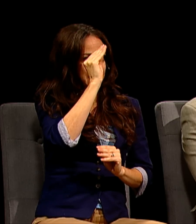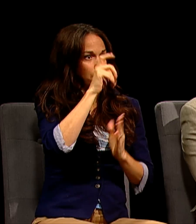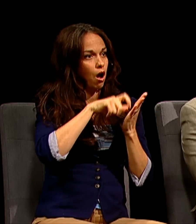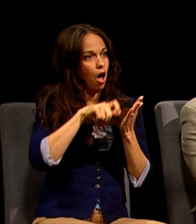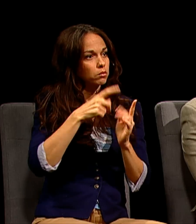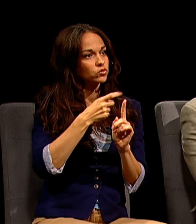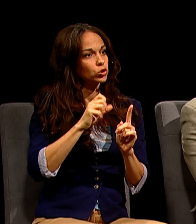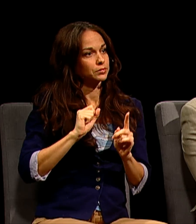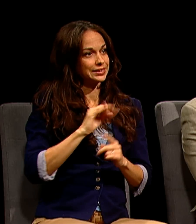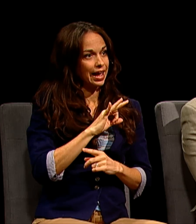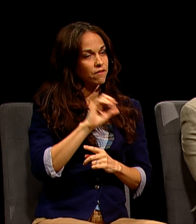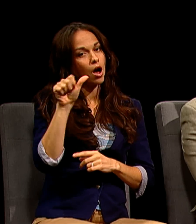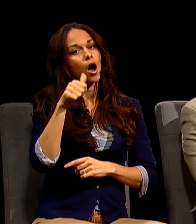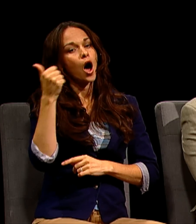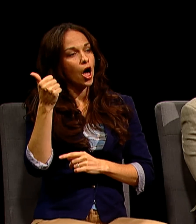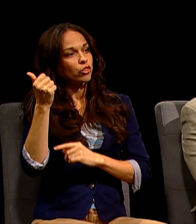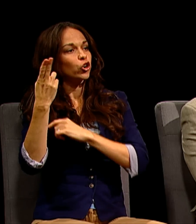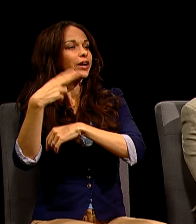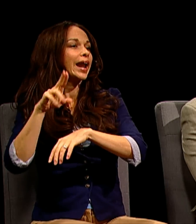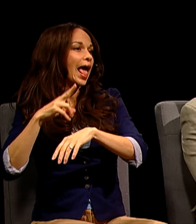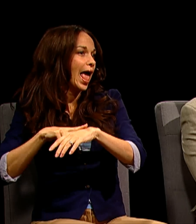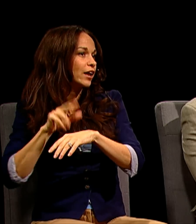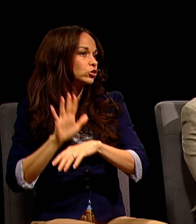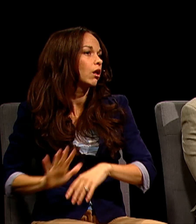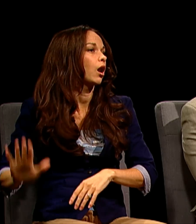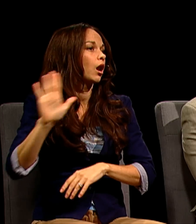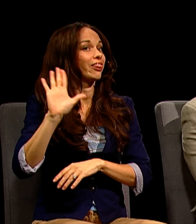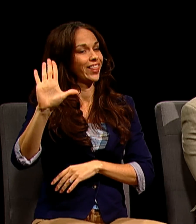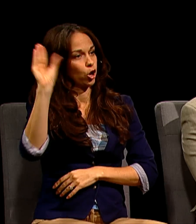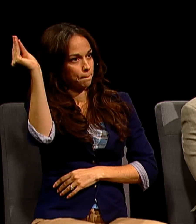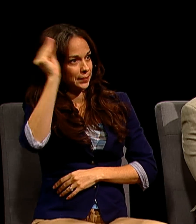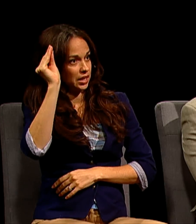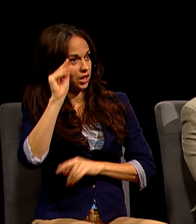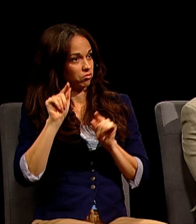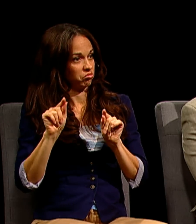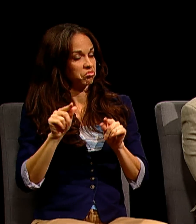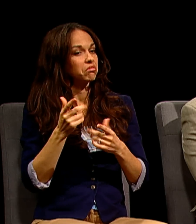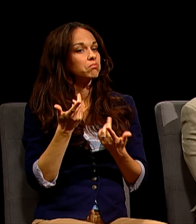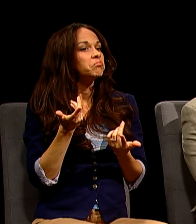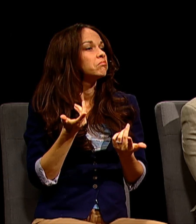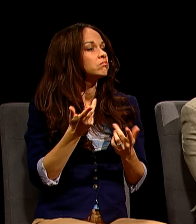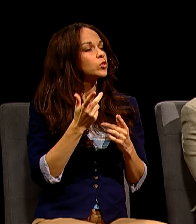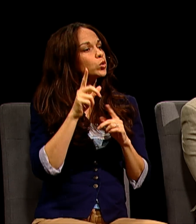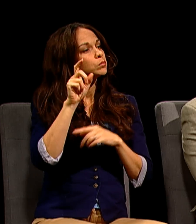And the other page generally is a national columnist and it's their opinion. It's supposed to be somewhat provocative.